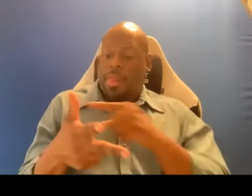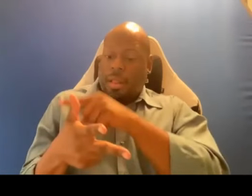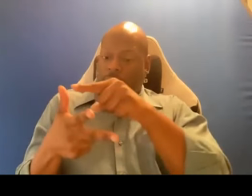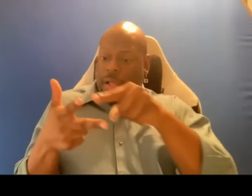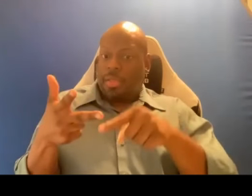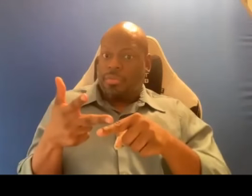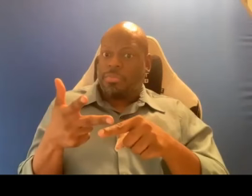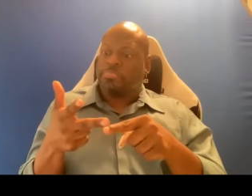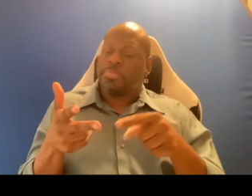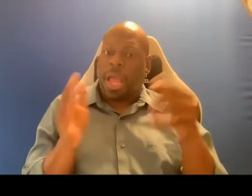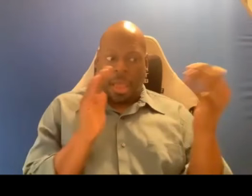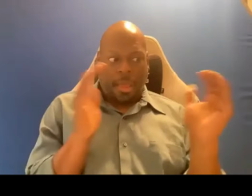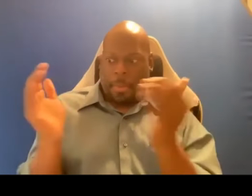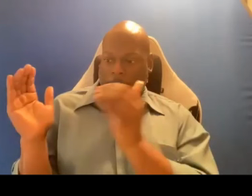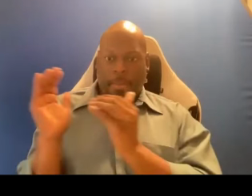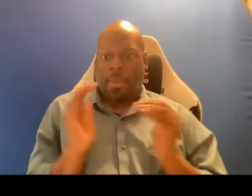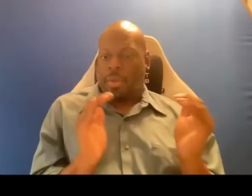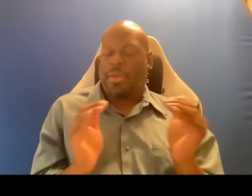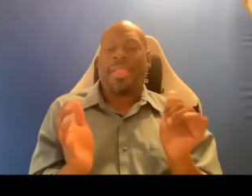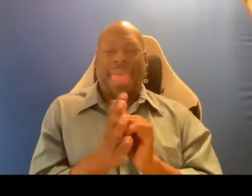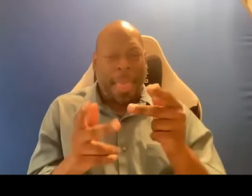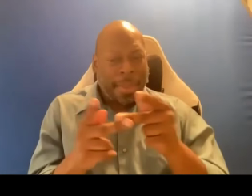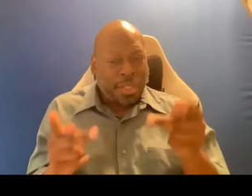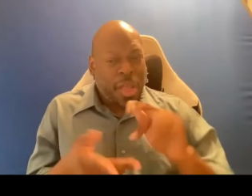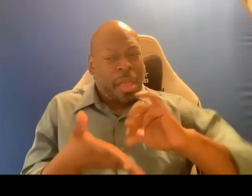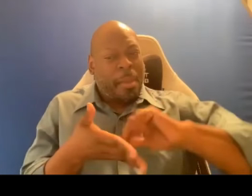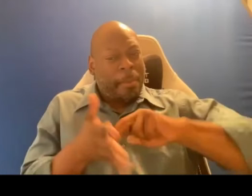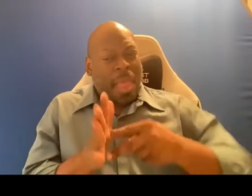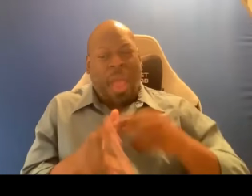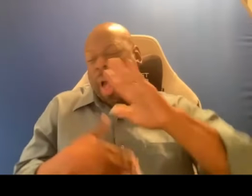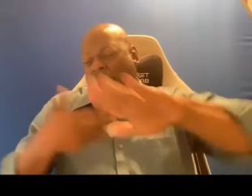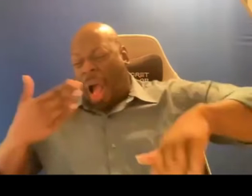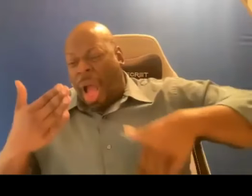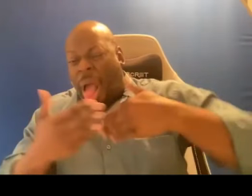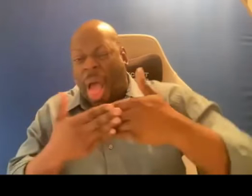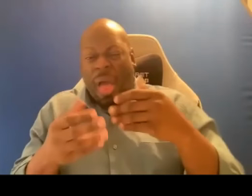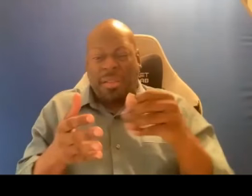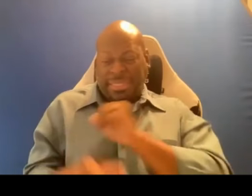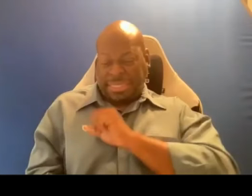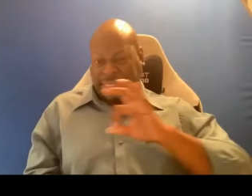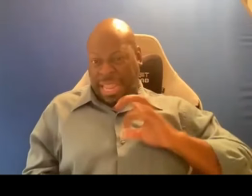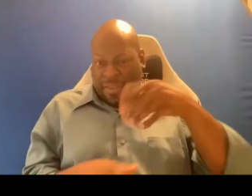these positions do not represent an exhaustive list of support staff for these students. Each